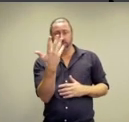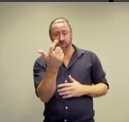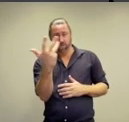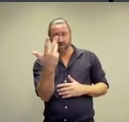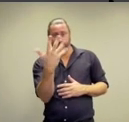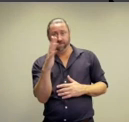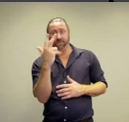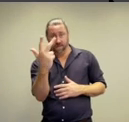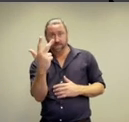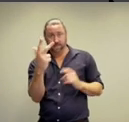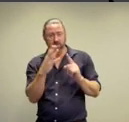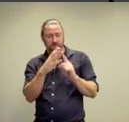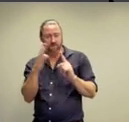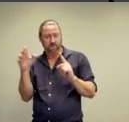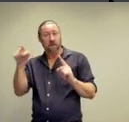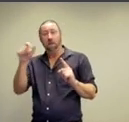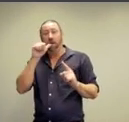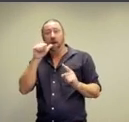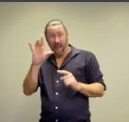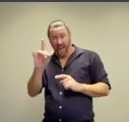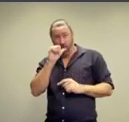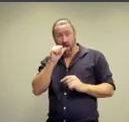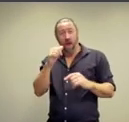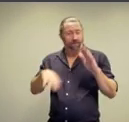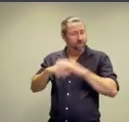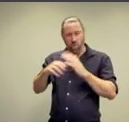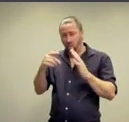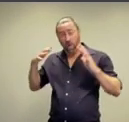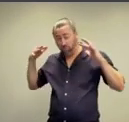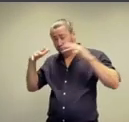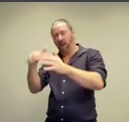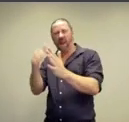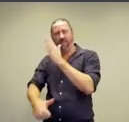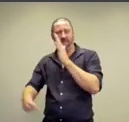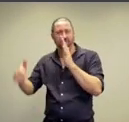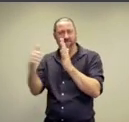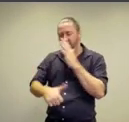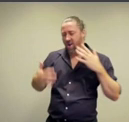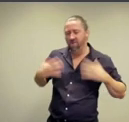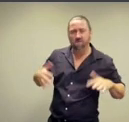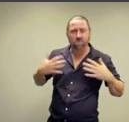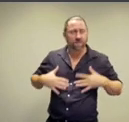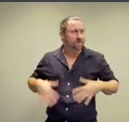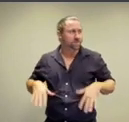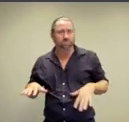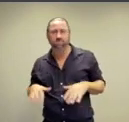here is an image of, later in the century outside that bar.